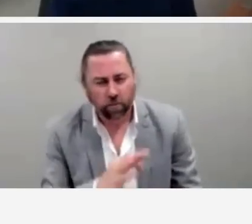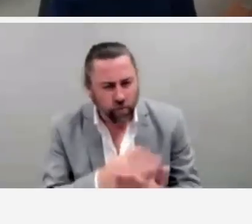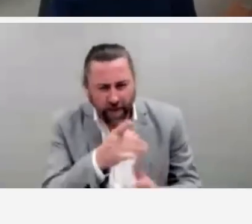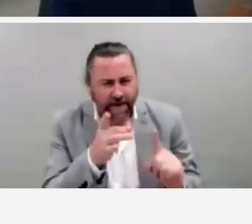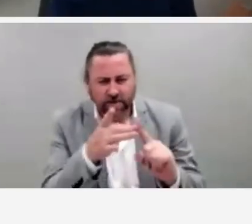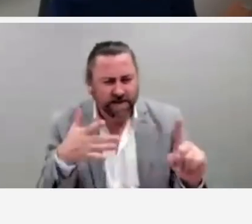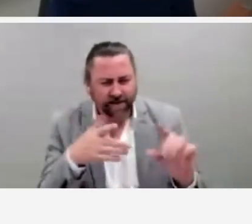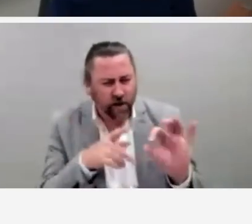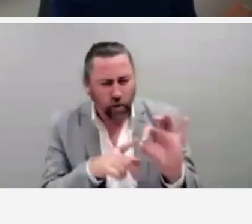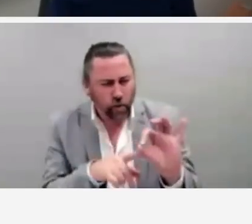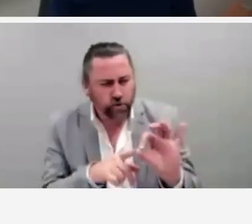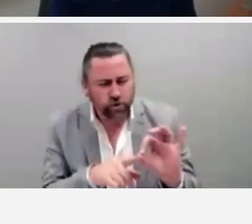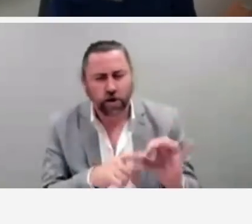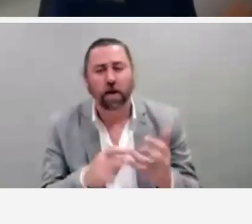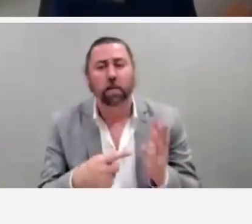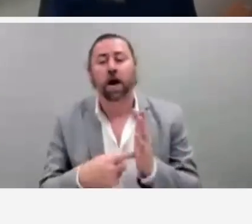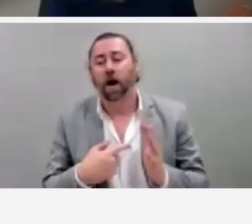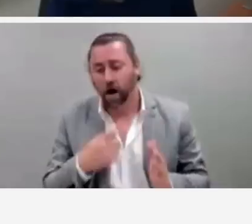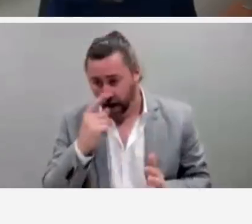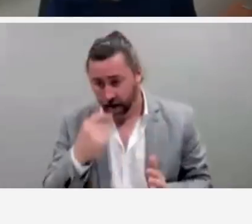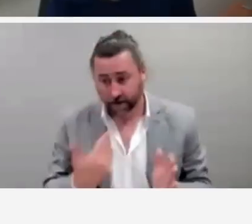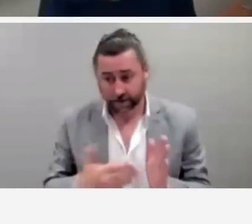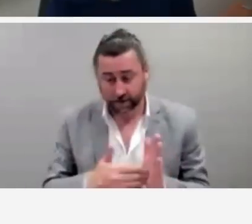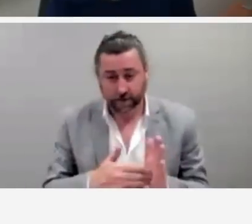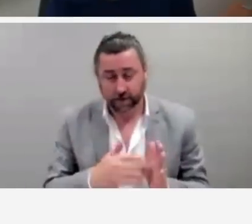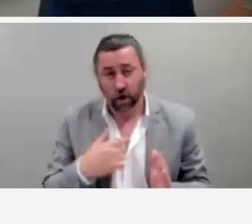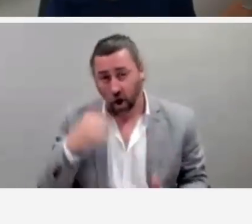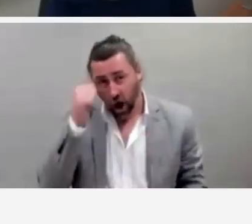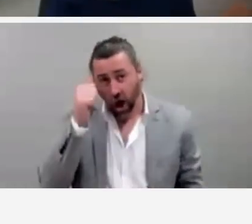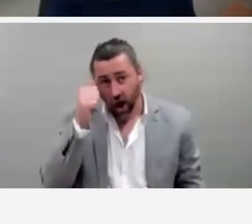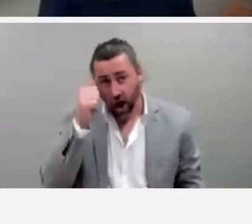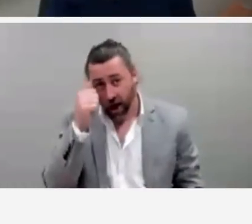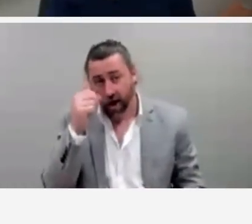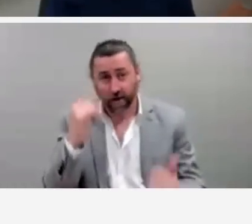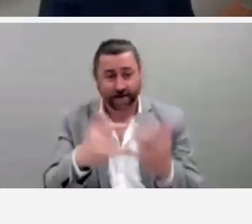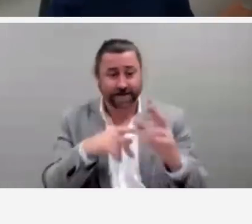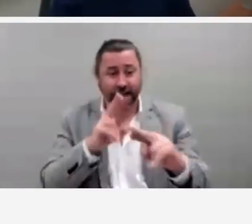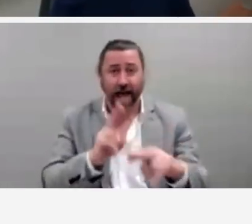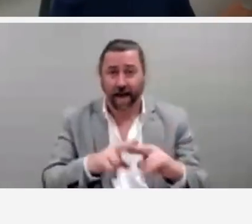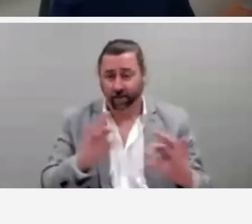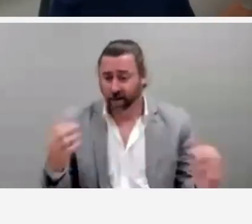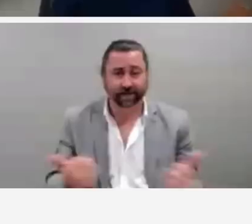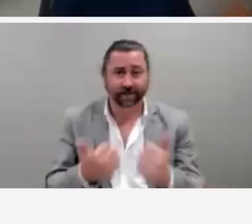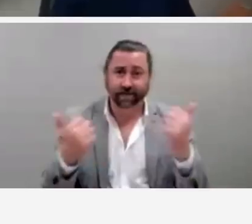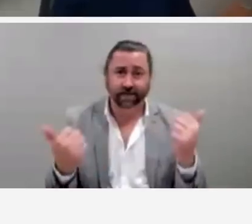I guess I'd like just to acknowledge that we're very aware of the critical workforce shortages happening in aged care.